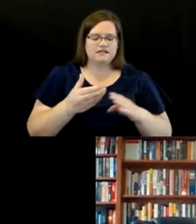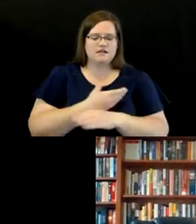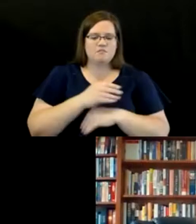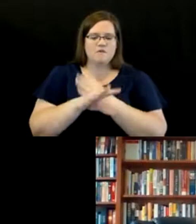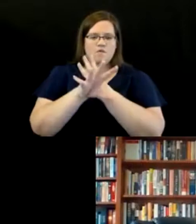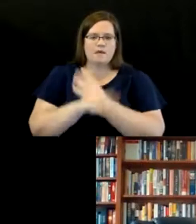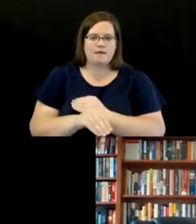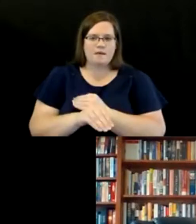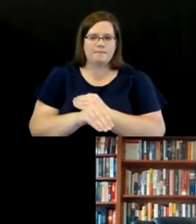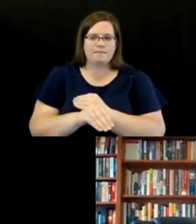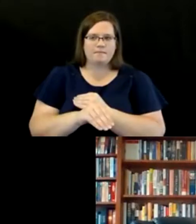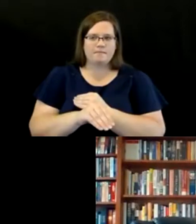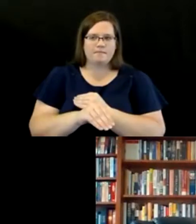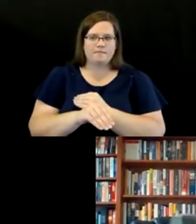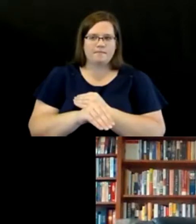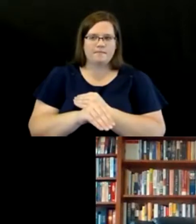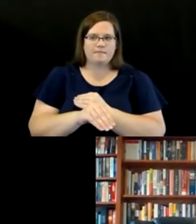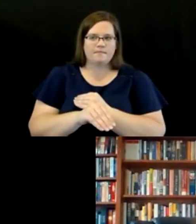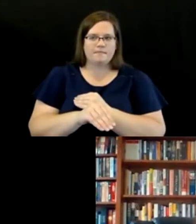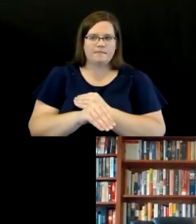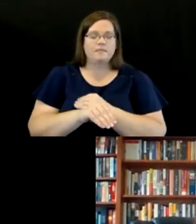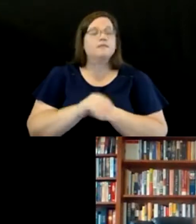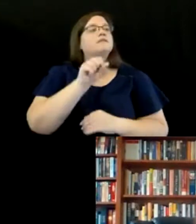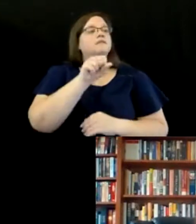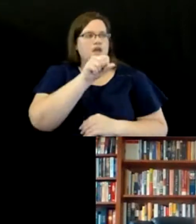Sarah: Yes. We'll keep it open